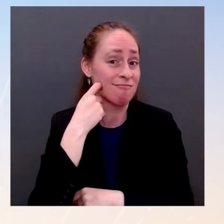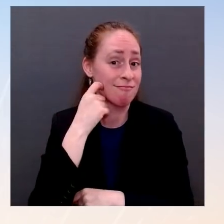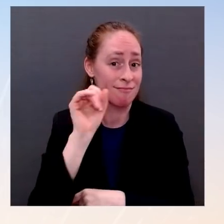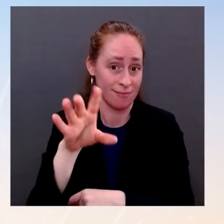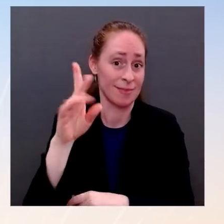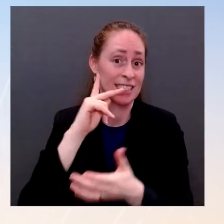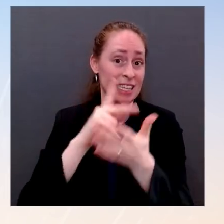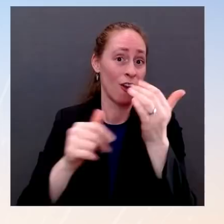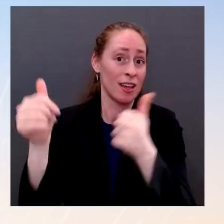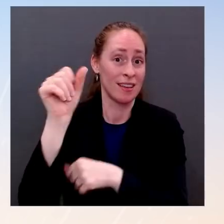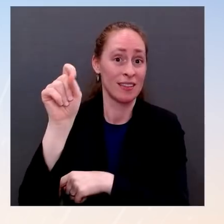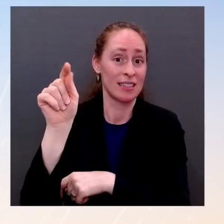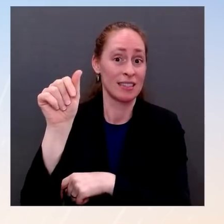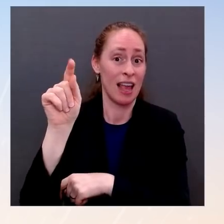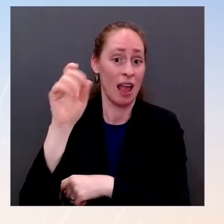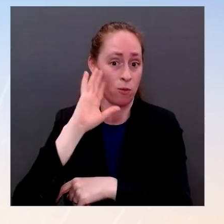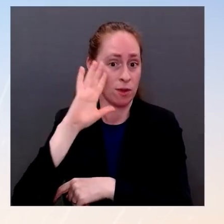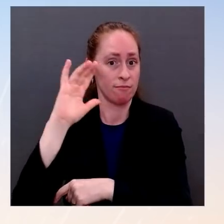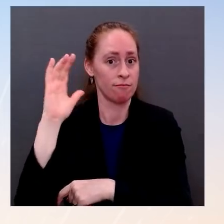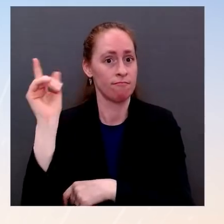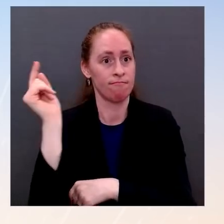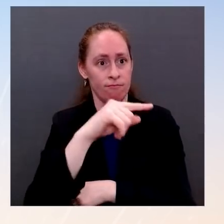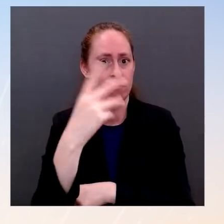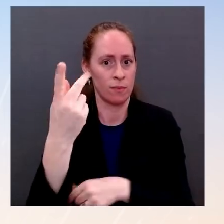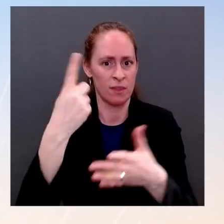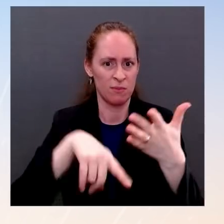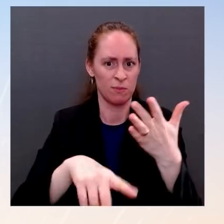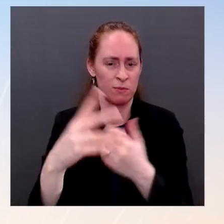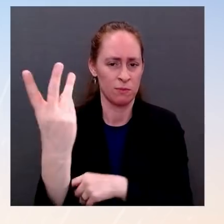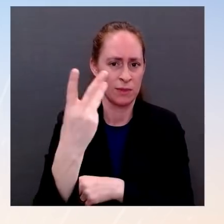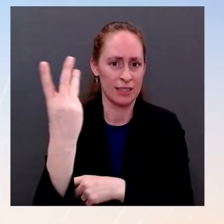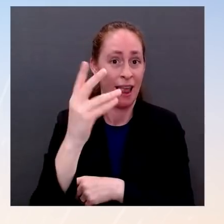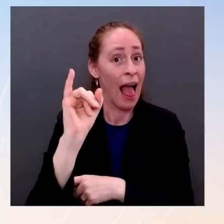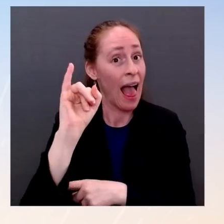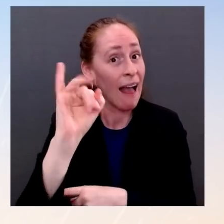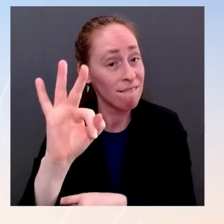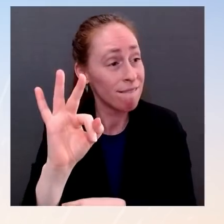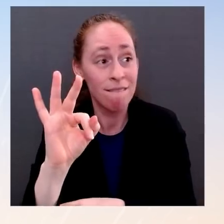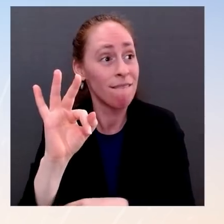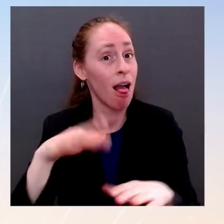that he is a part of at this point in time. But I think it's important to note that, you know,